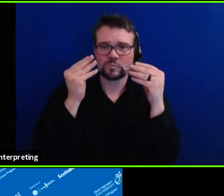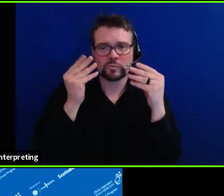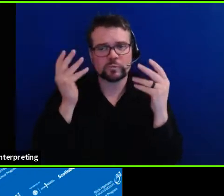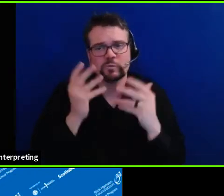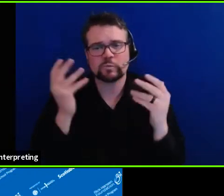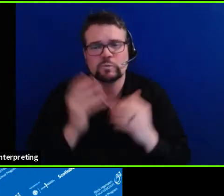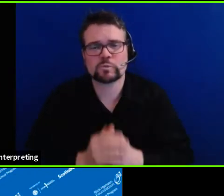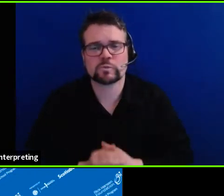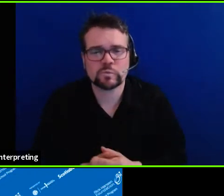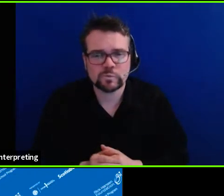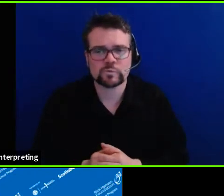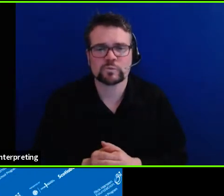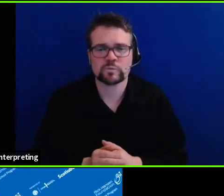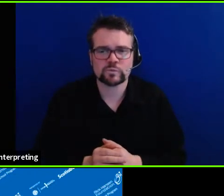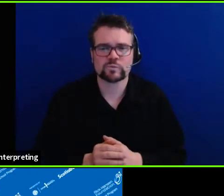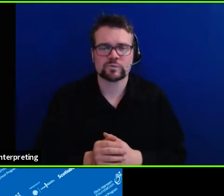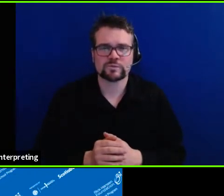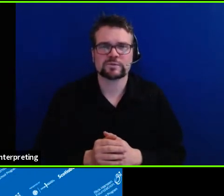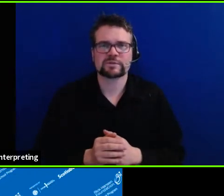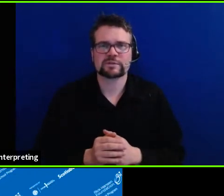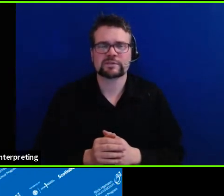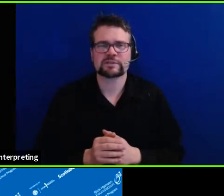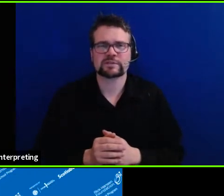MADE ME THINK ABOUT THE WAYS THAT I CAN MAKE A